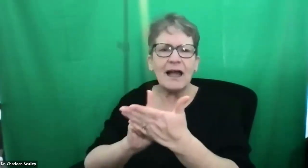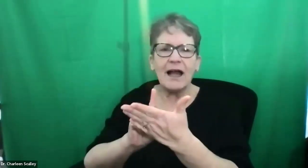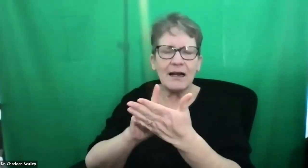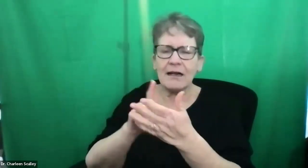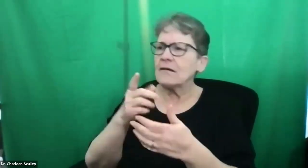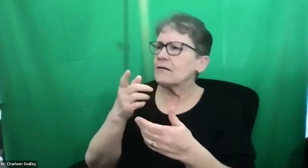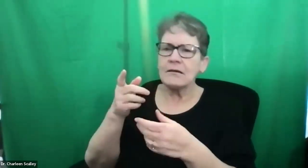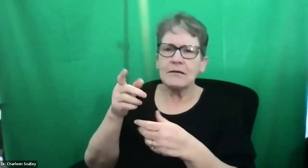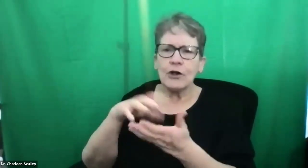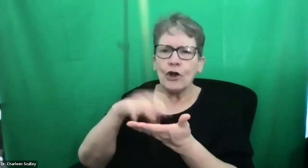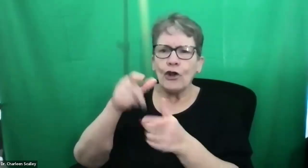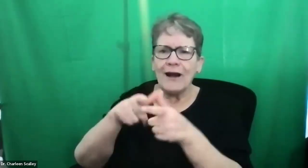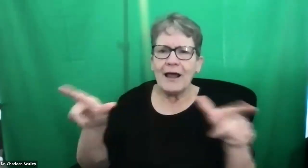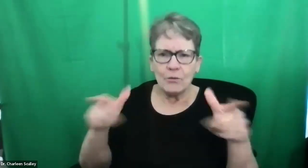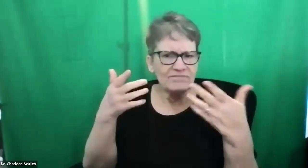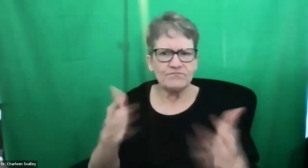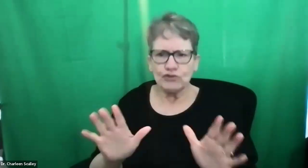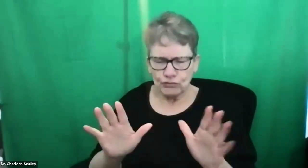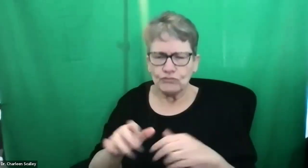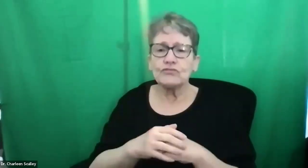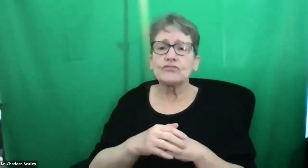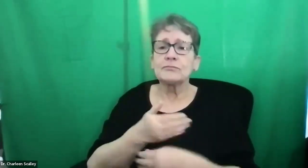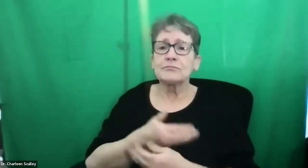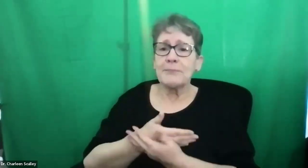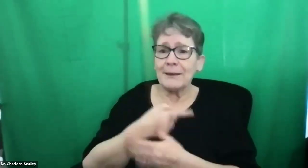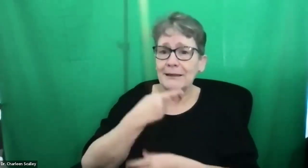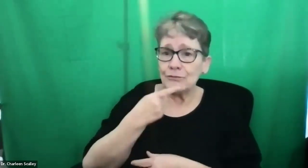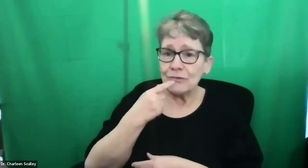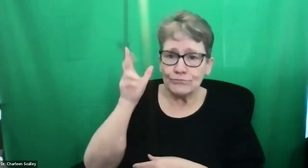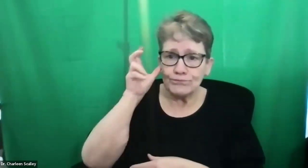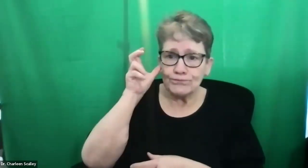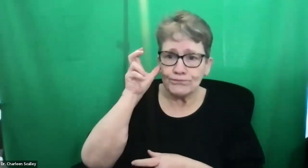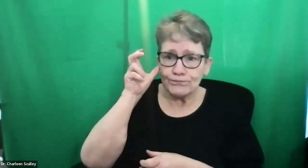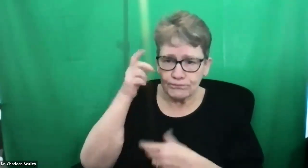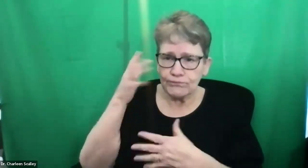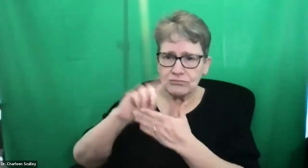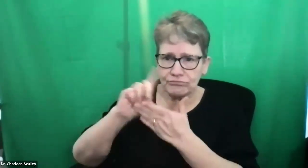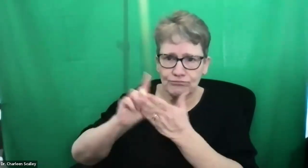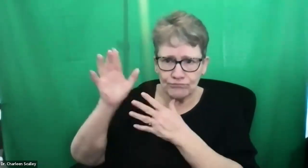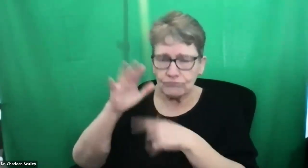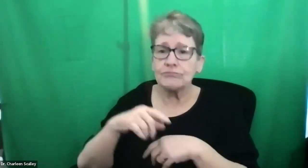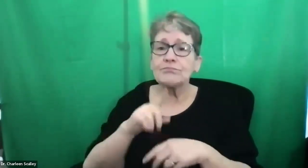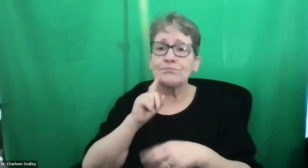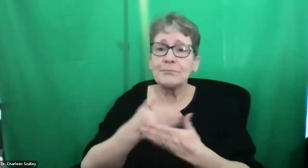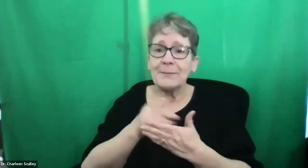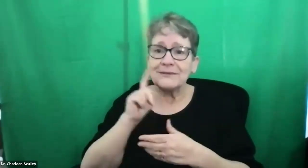Babies' brains are specifically designed to learn language, whether,